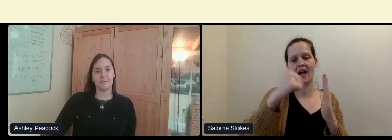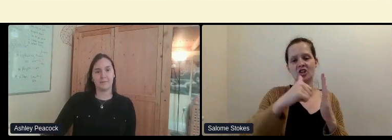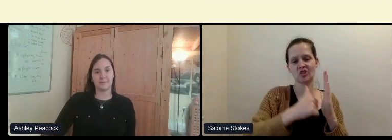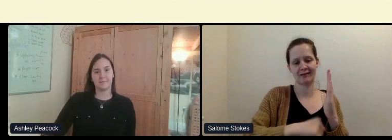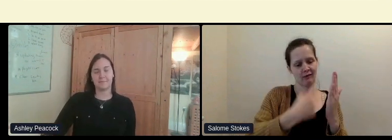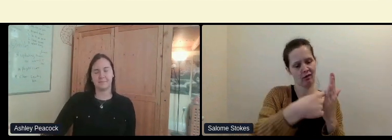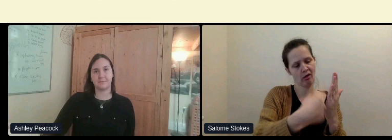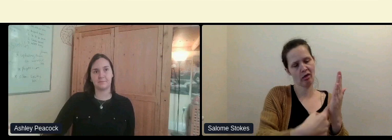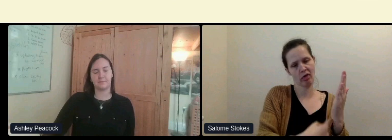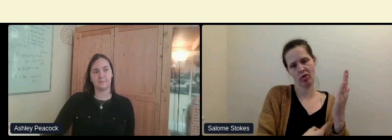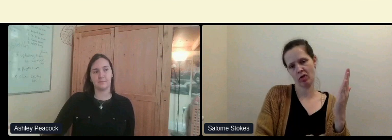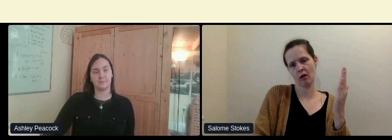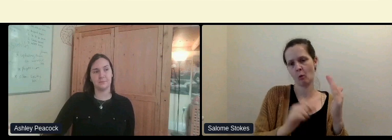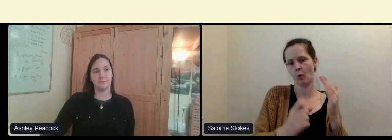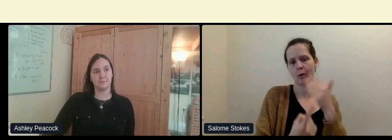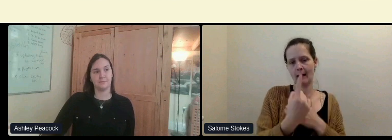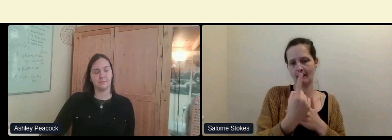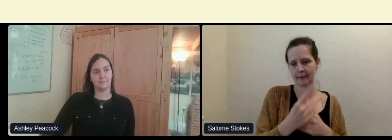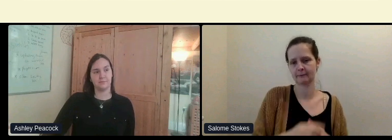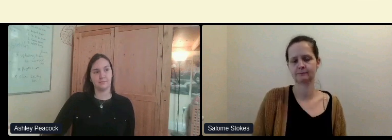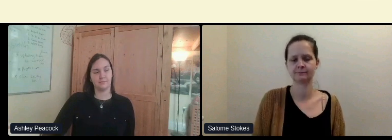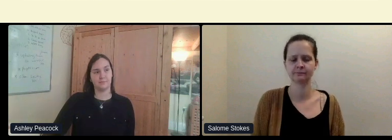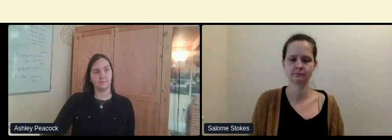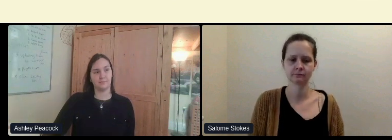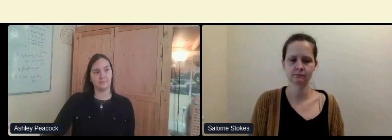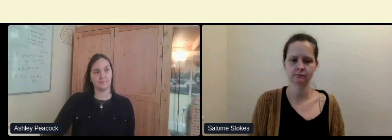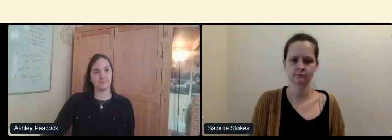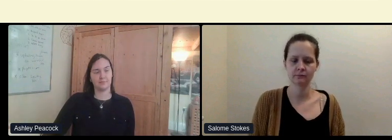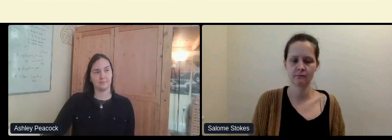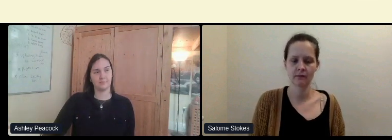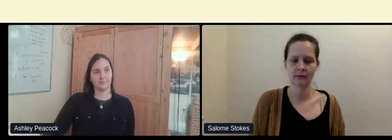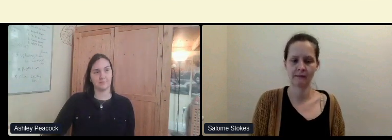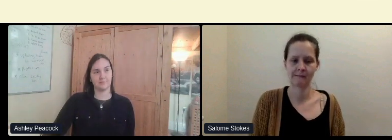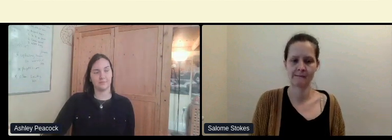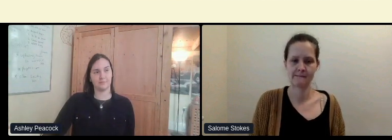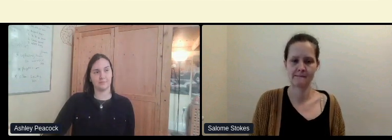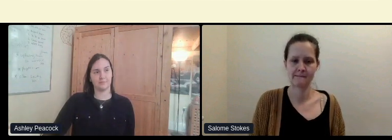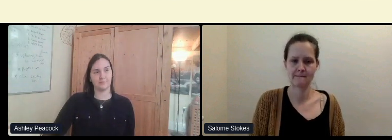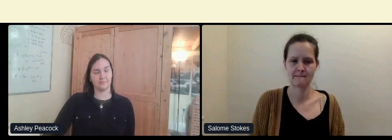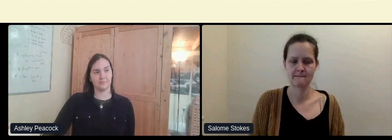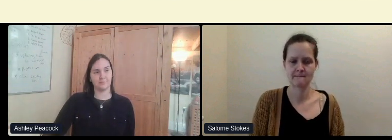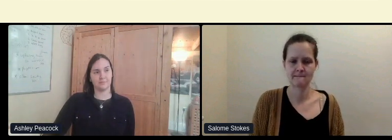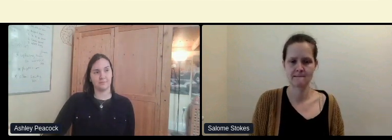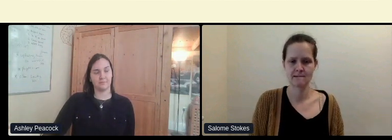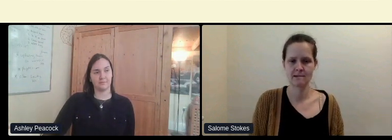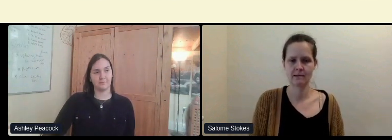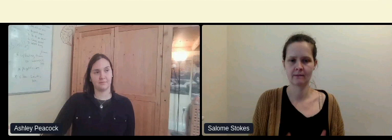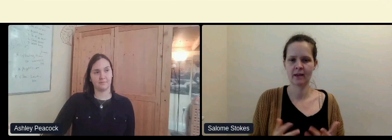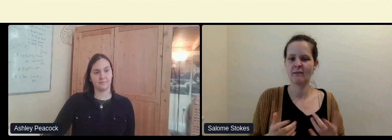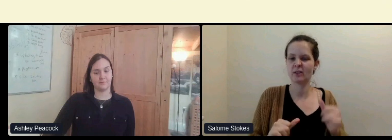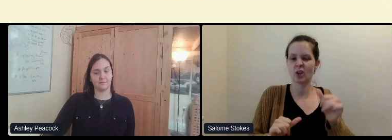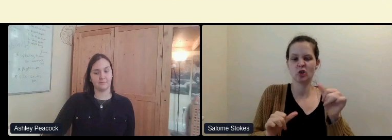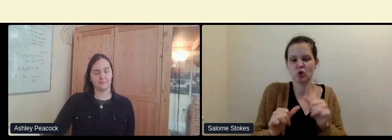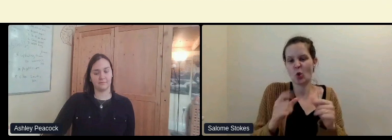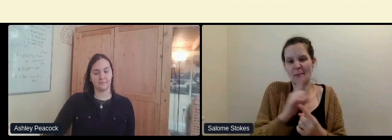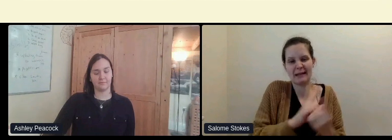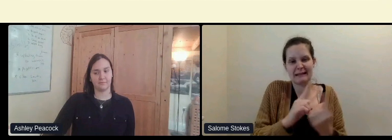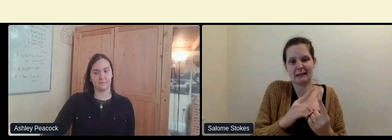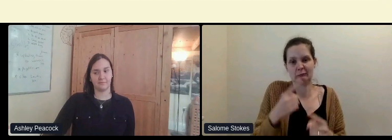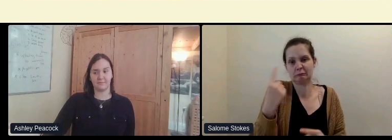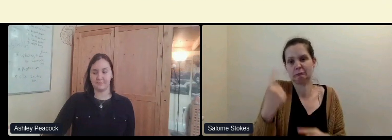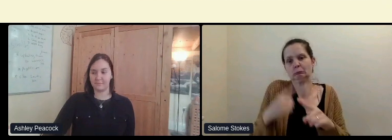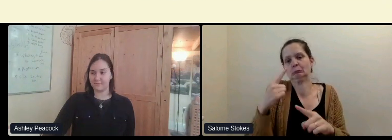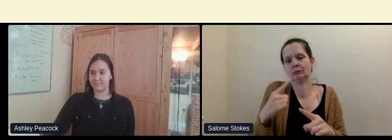to go on in the meetings. If it's like short ad hoc meetings, I think it's just